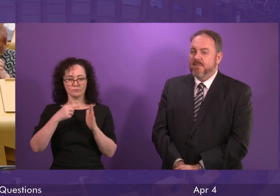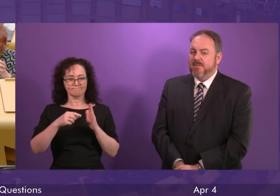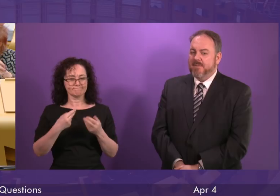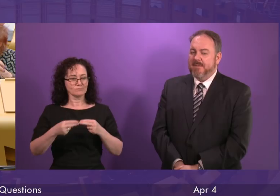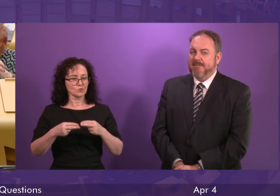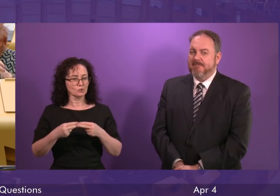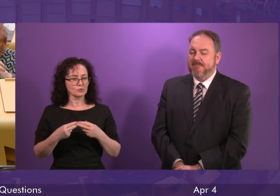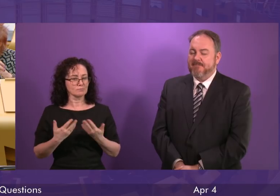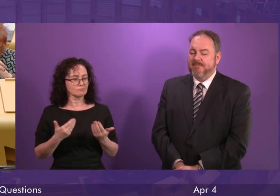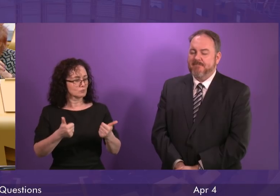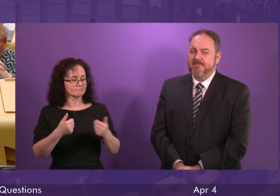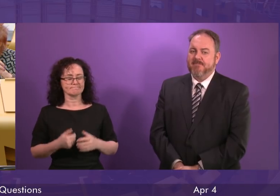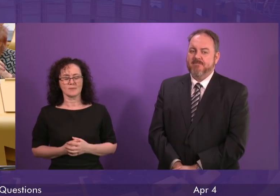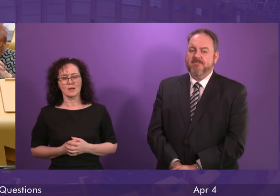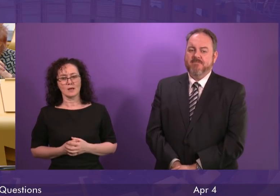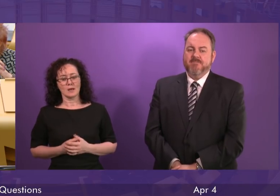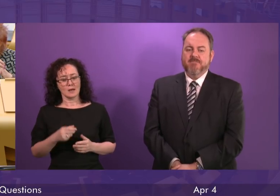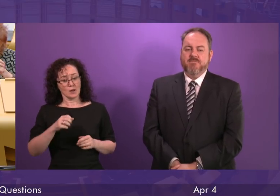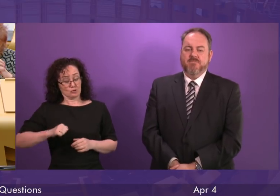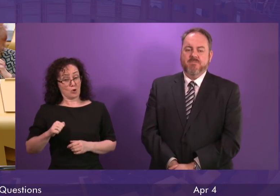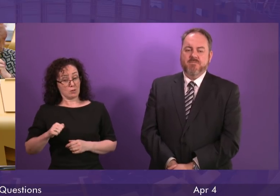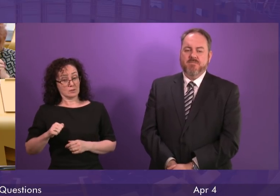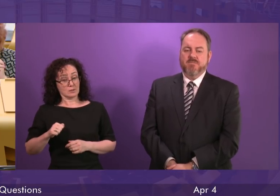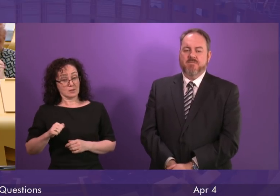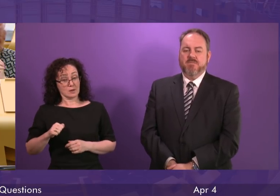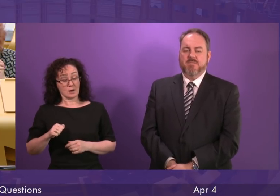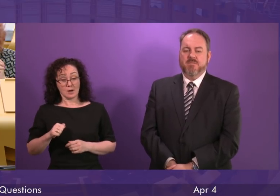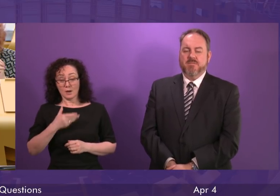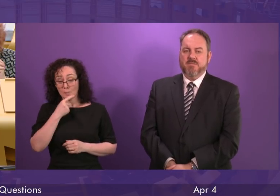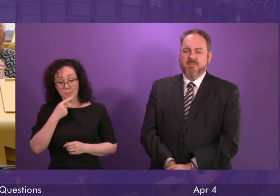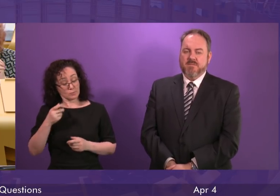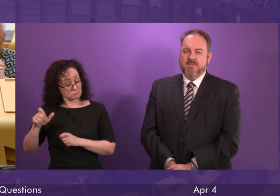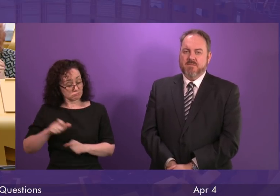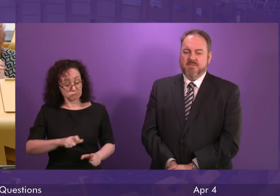In Scotland, uptake of the HPV immunisation programme remains high and continues to exceed